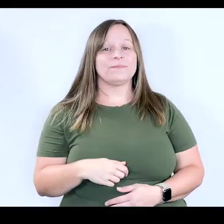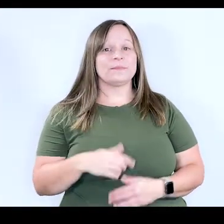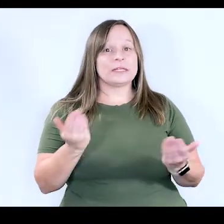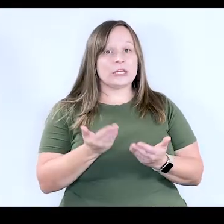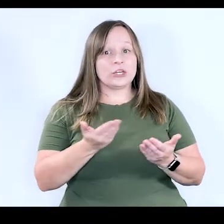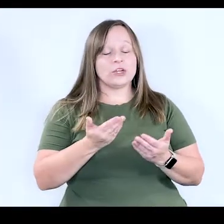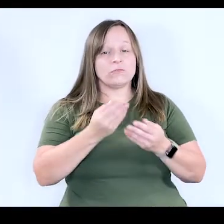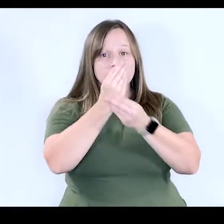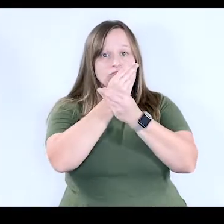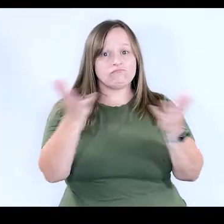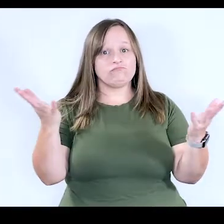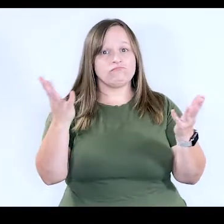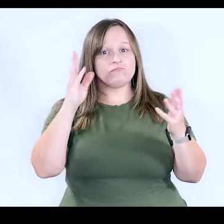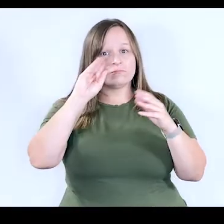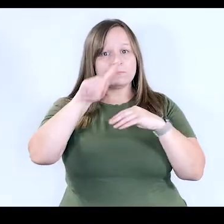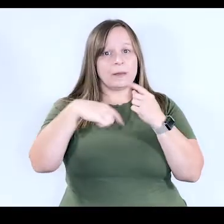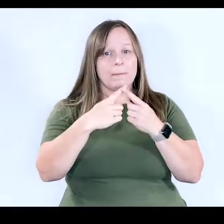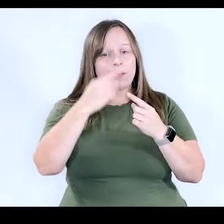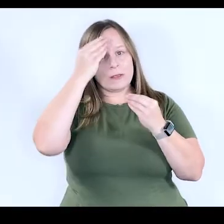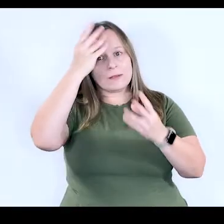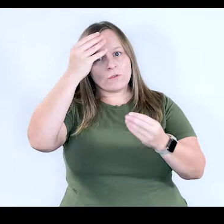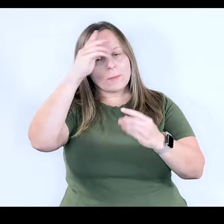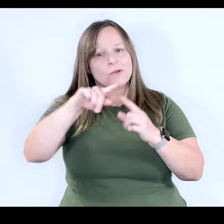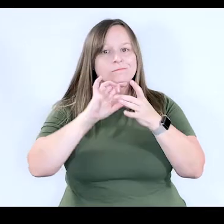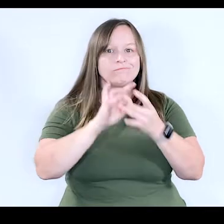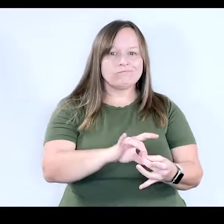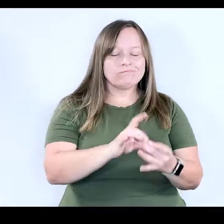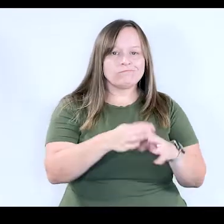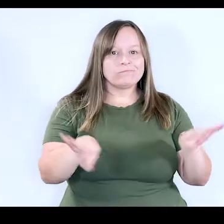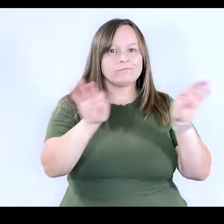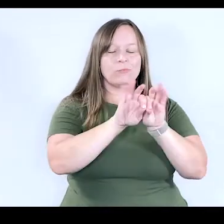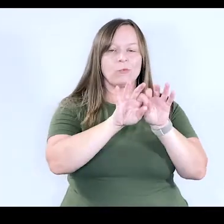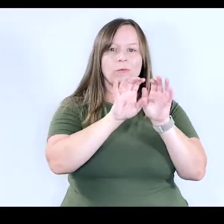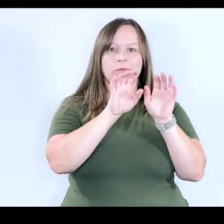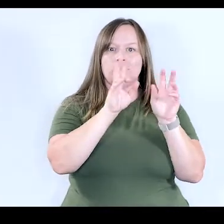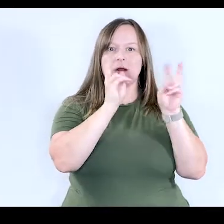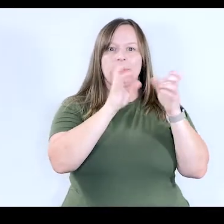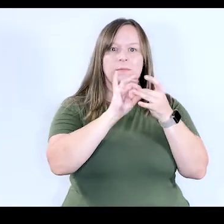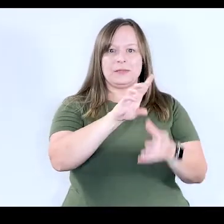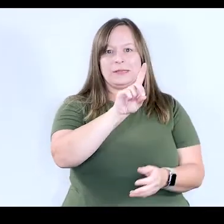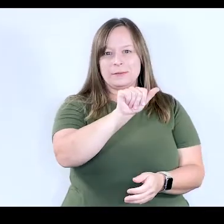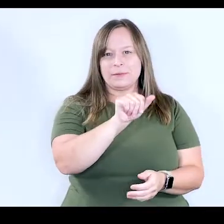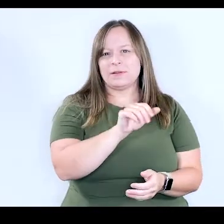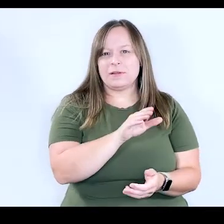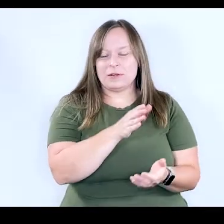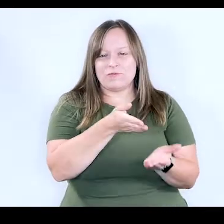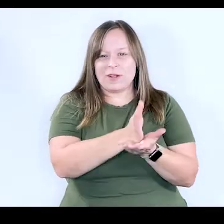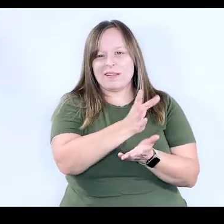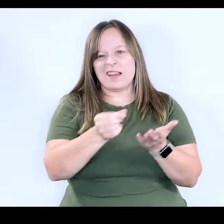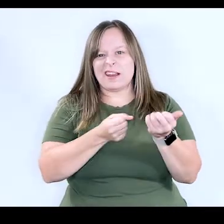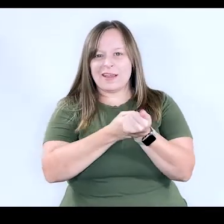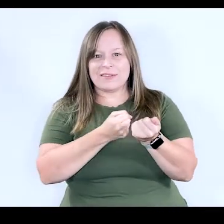We are here to bring you information on the most relevant topics regarding disability rights and advocacy.